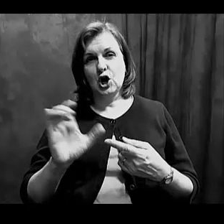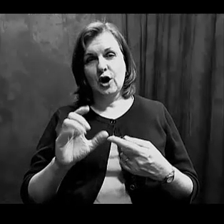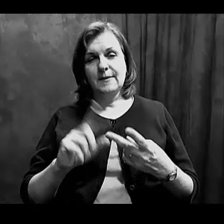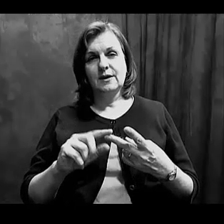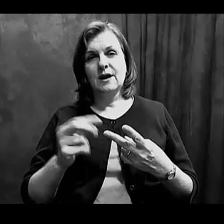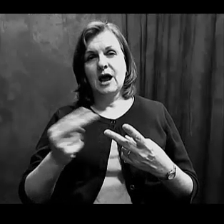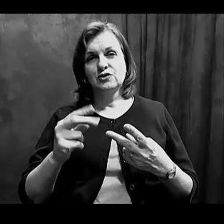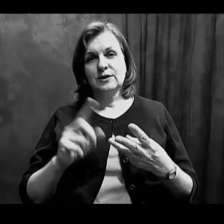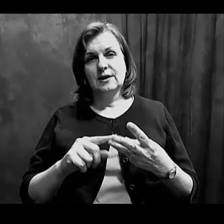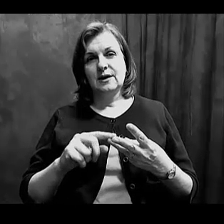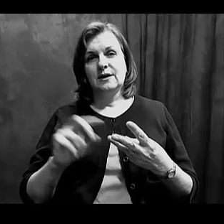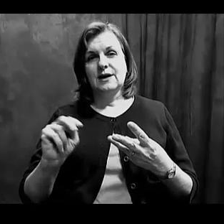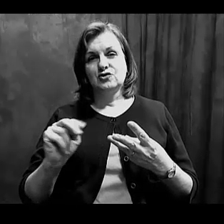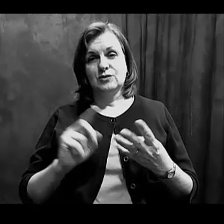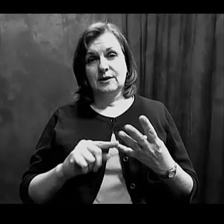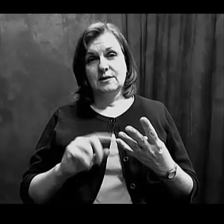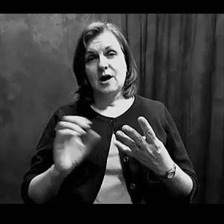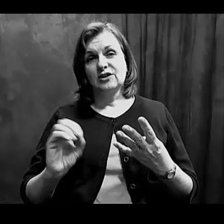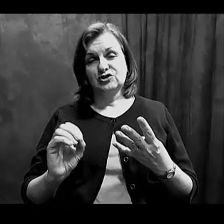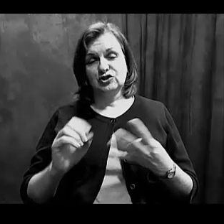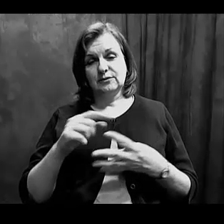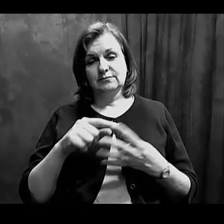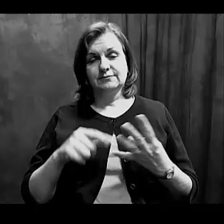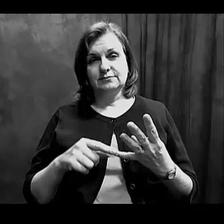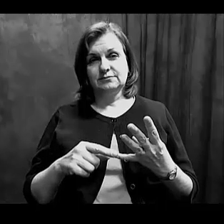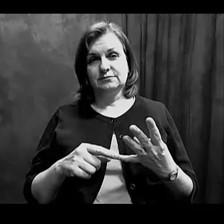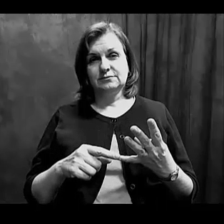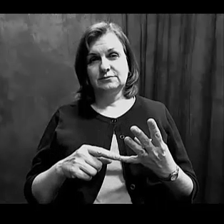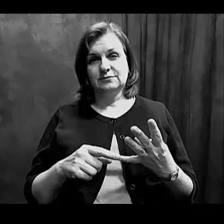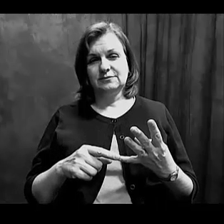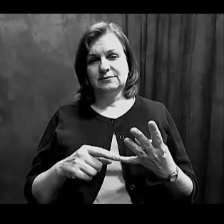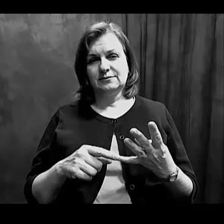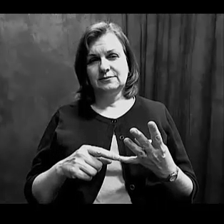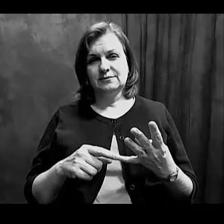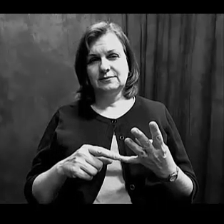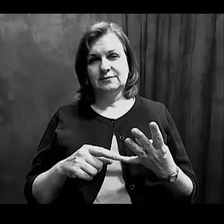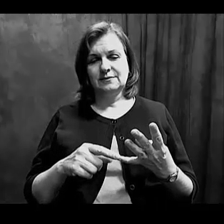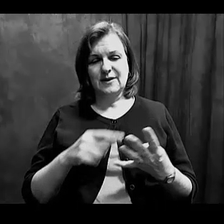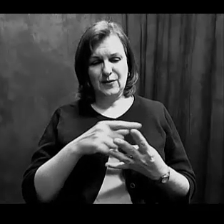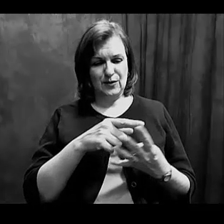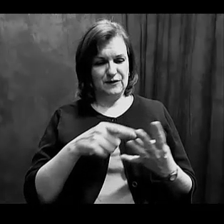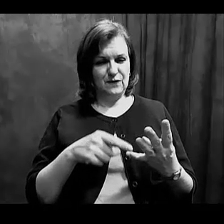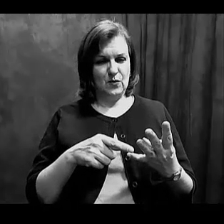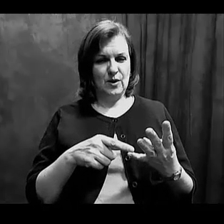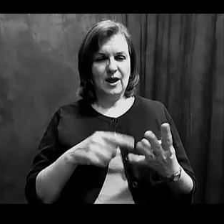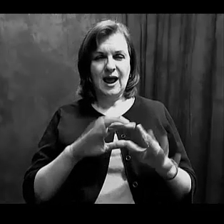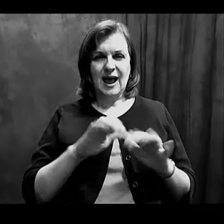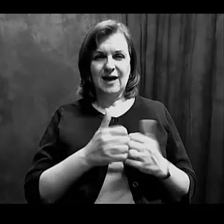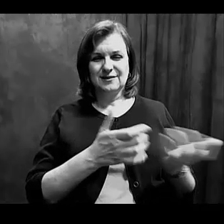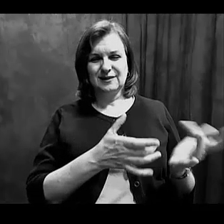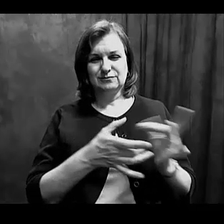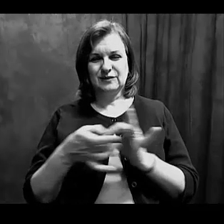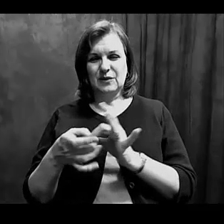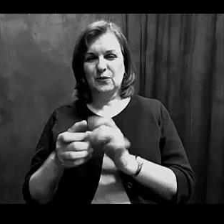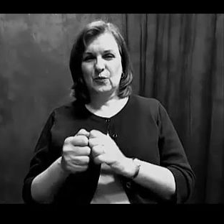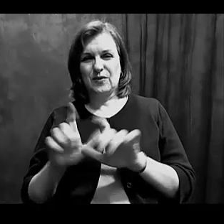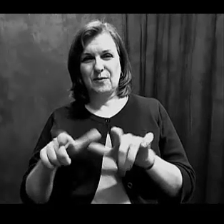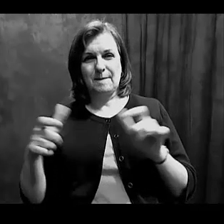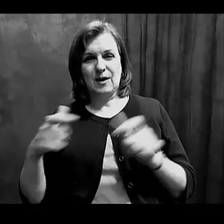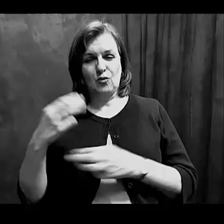are carbon hydrogen nitrogen and oxygen but how does that translate into what the actual macromolecules are? turns out that all four of